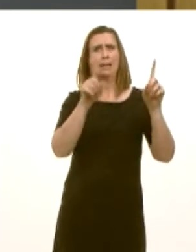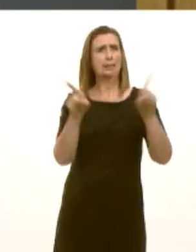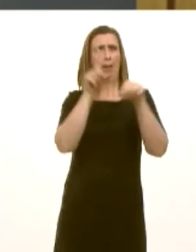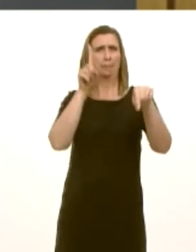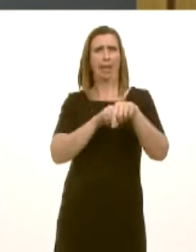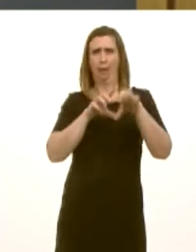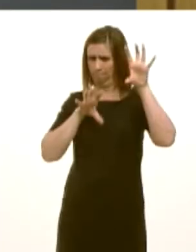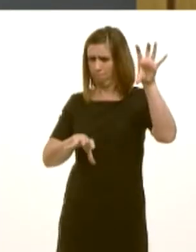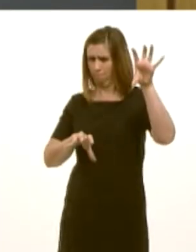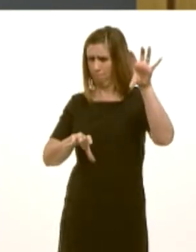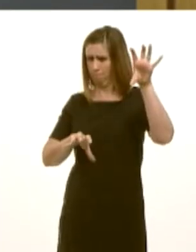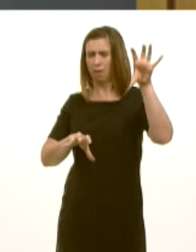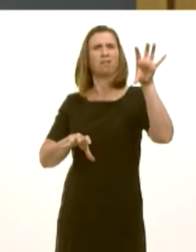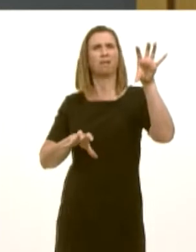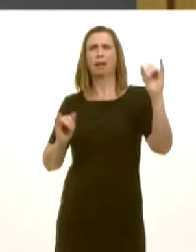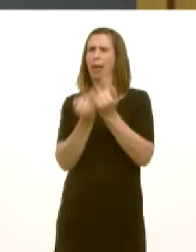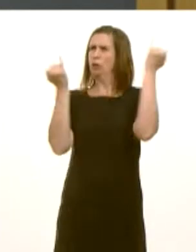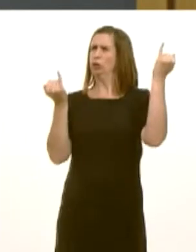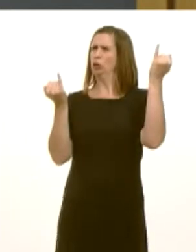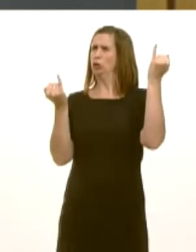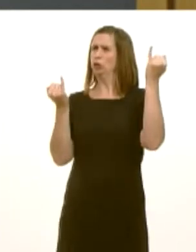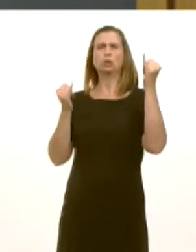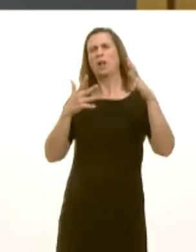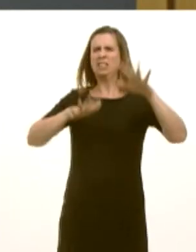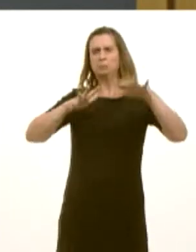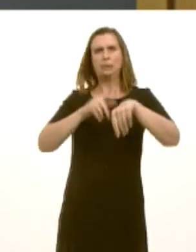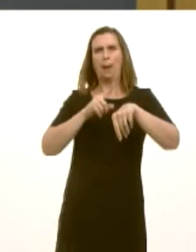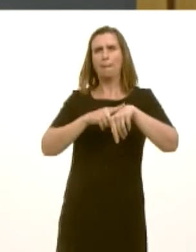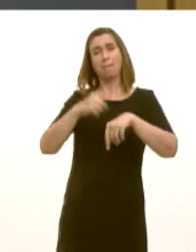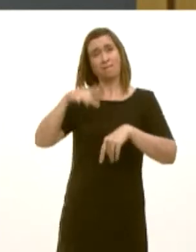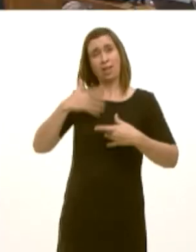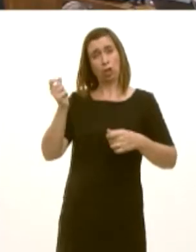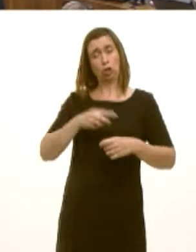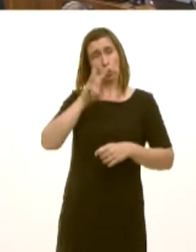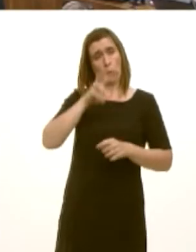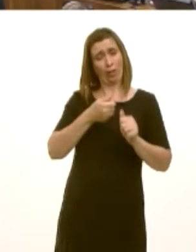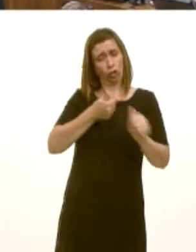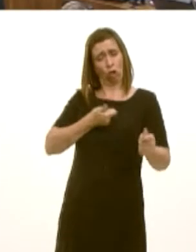Does the First Minister accept that there are Welsh companies that can organise events